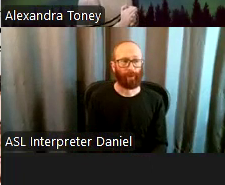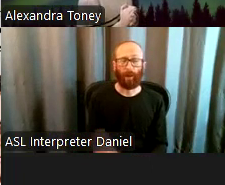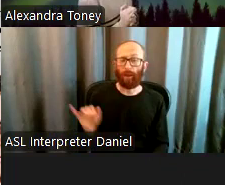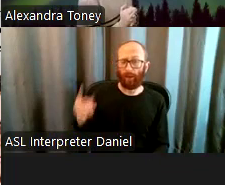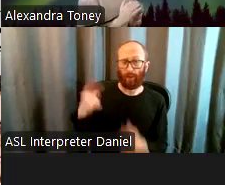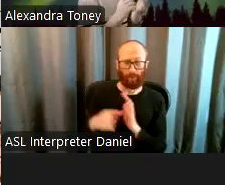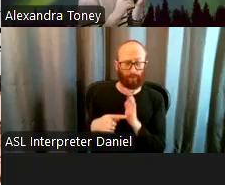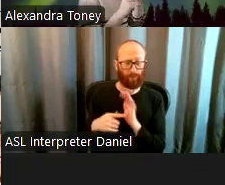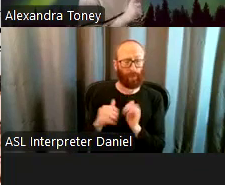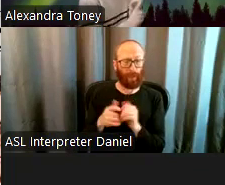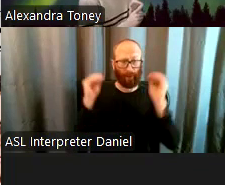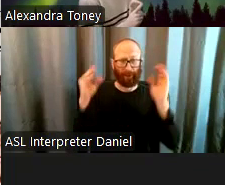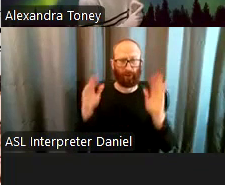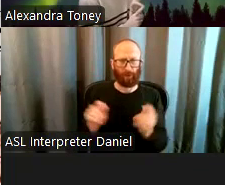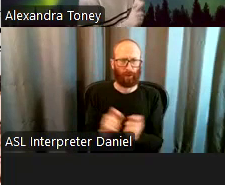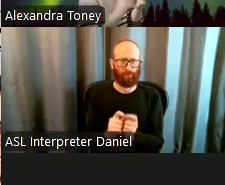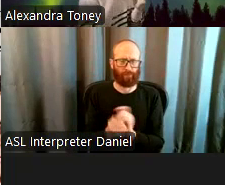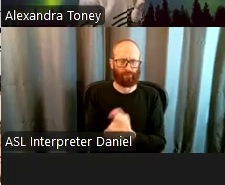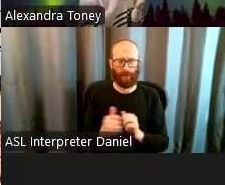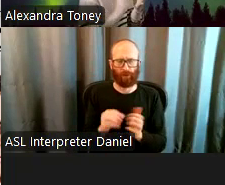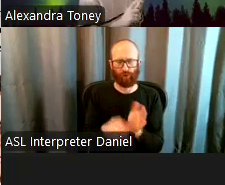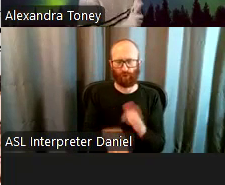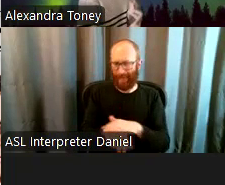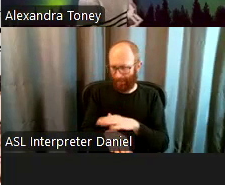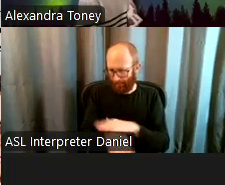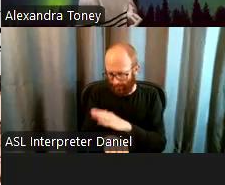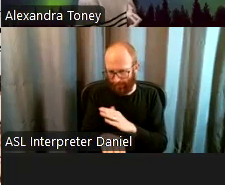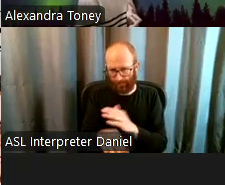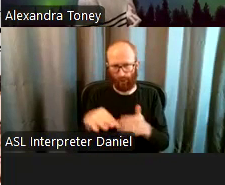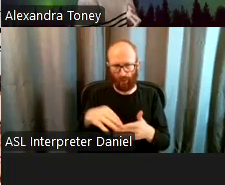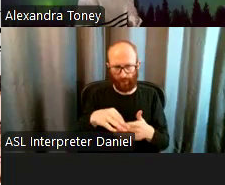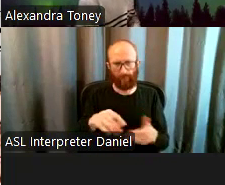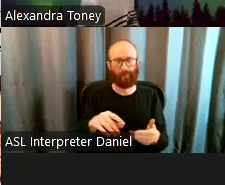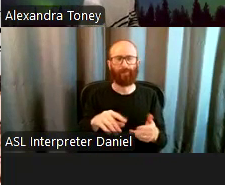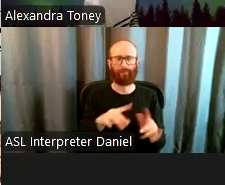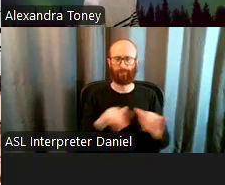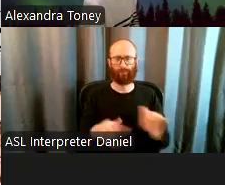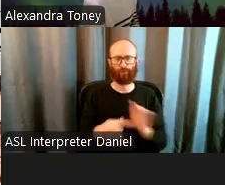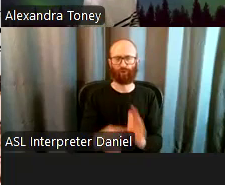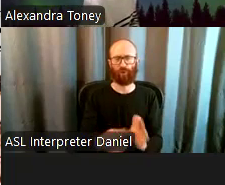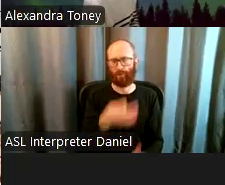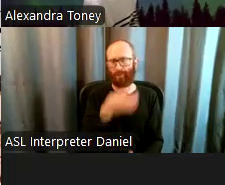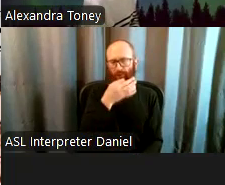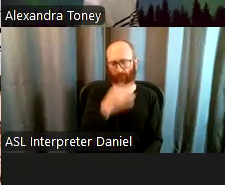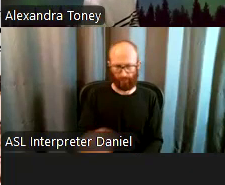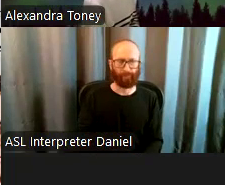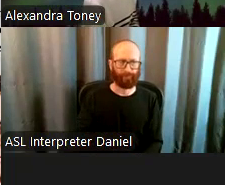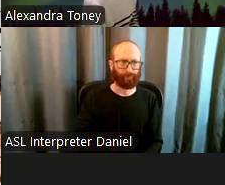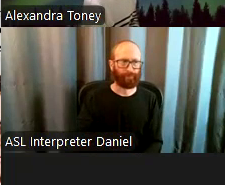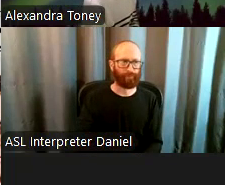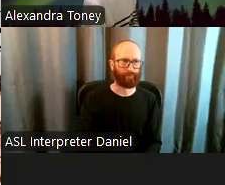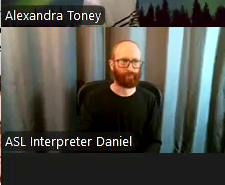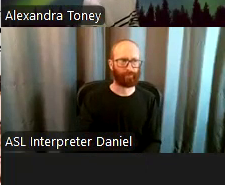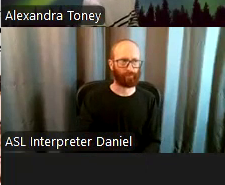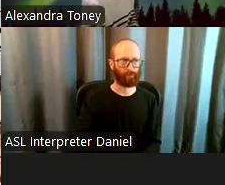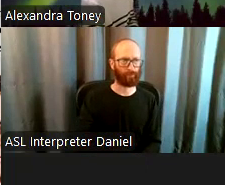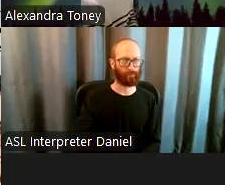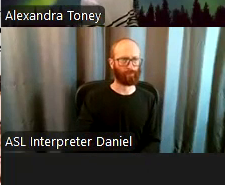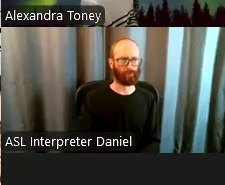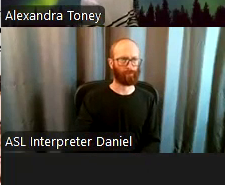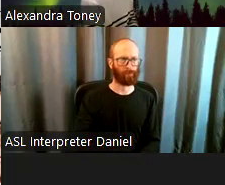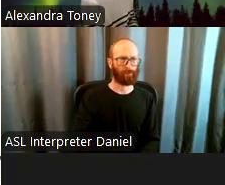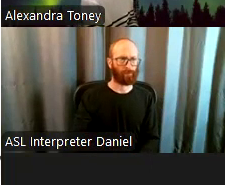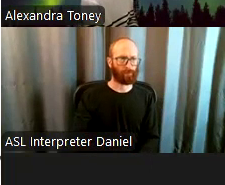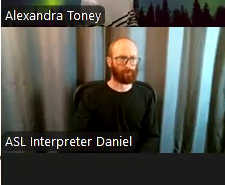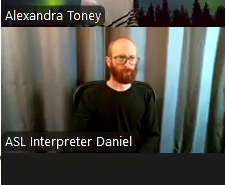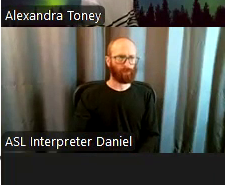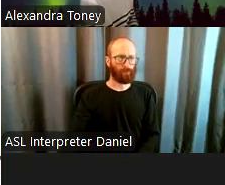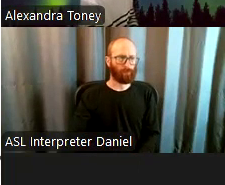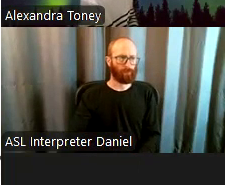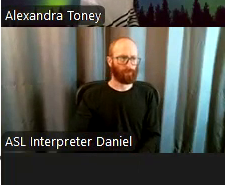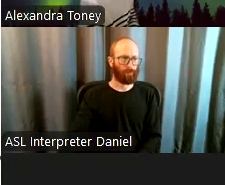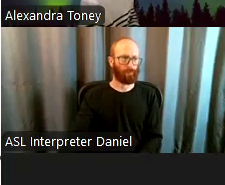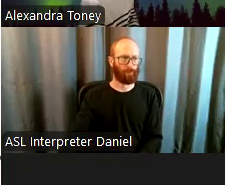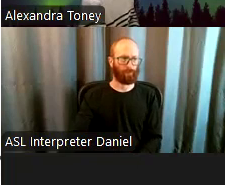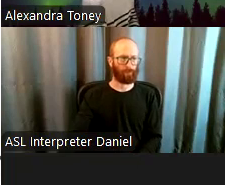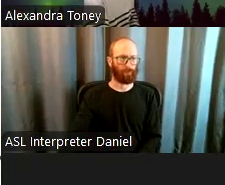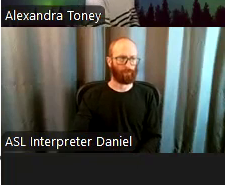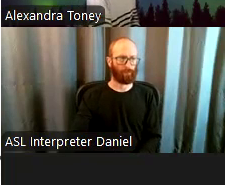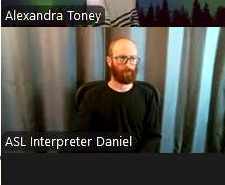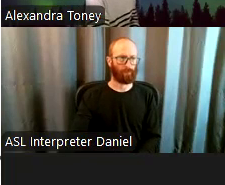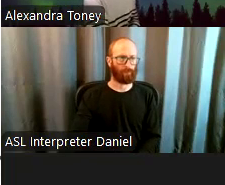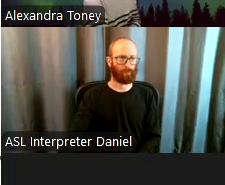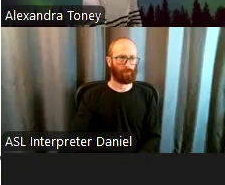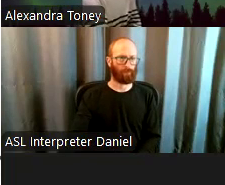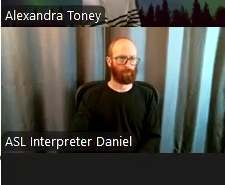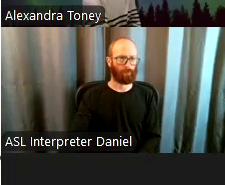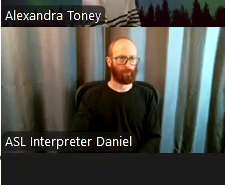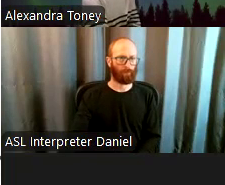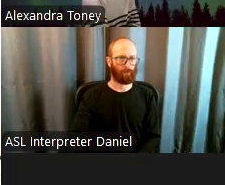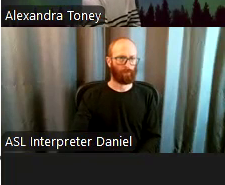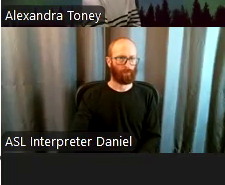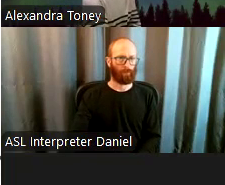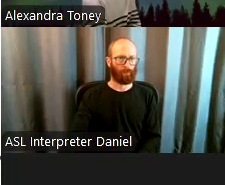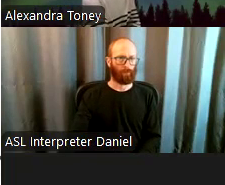can change how students access the content and also demonstrate Mastery of it. In the